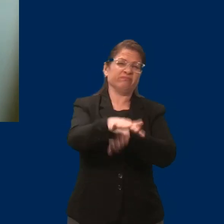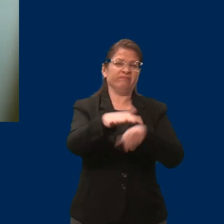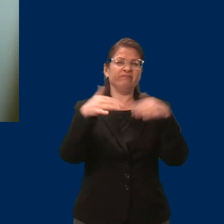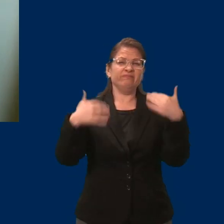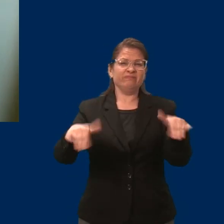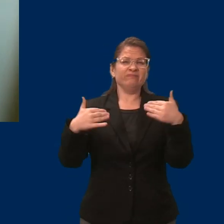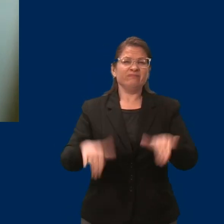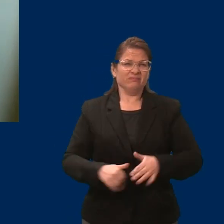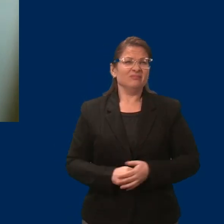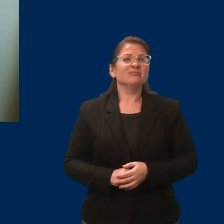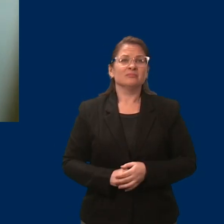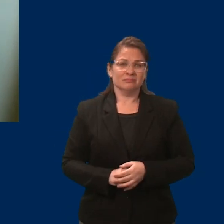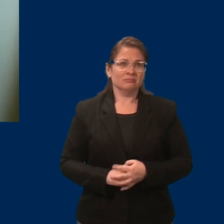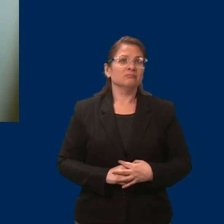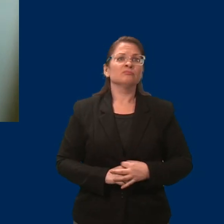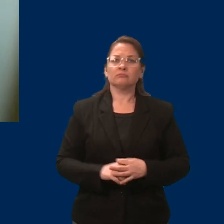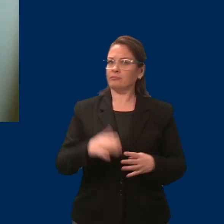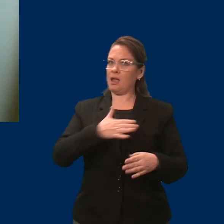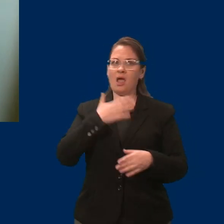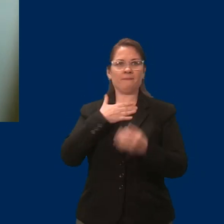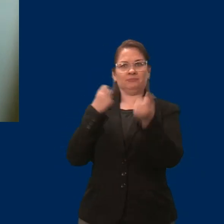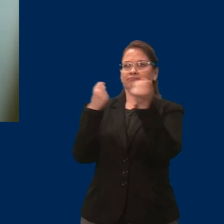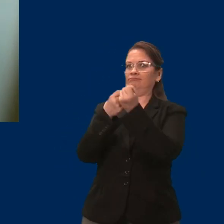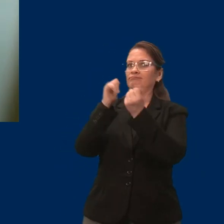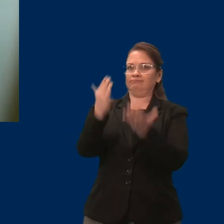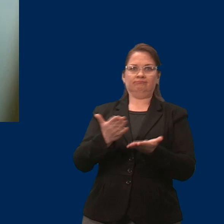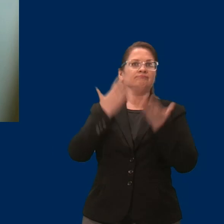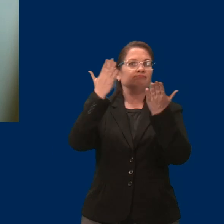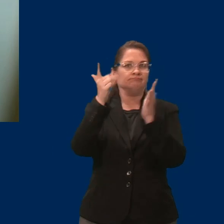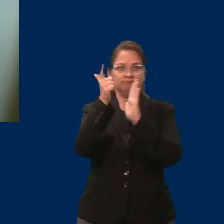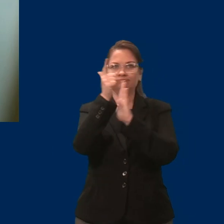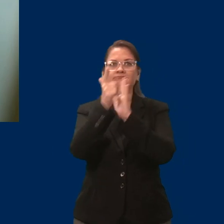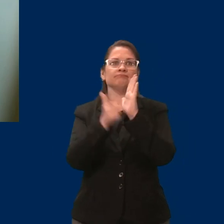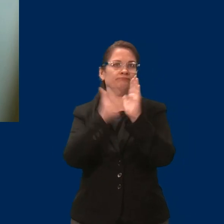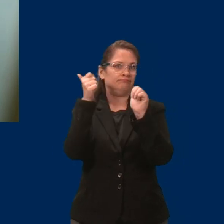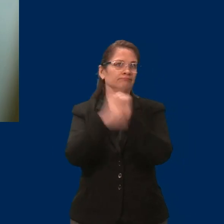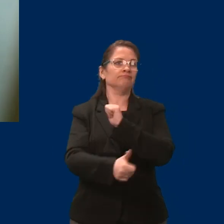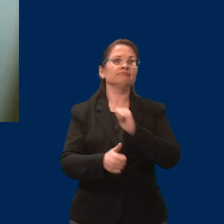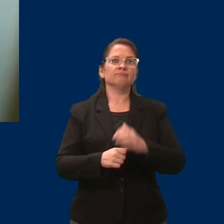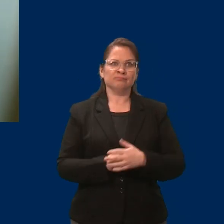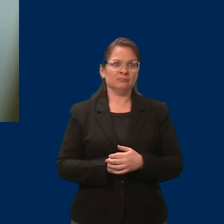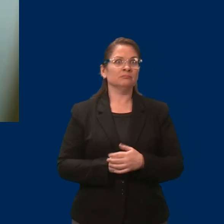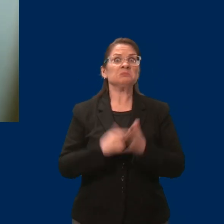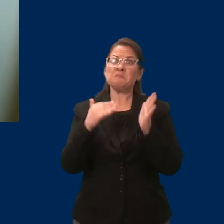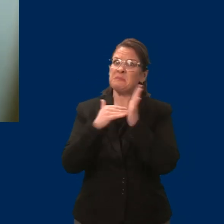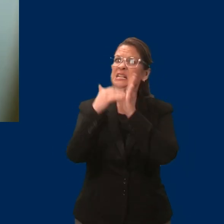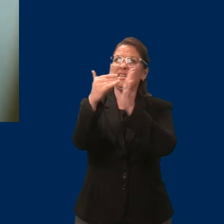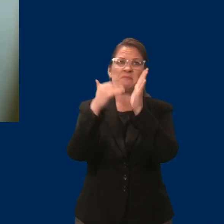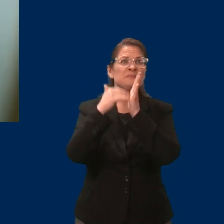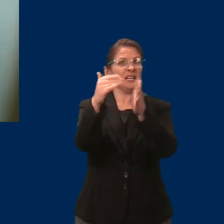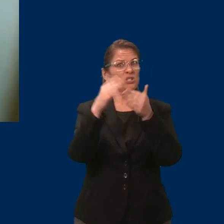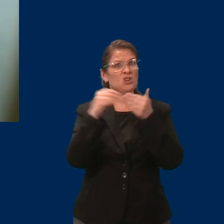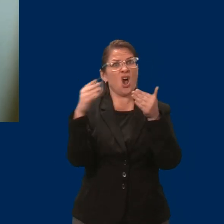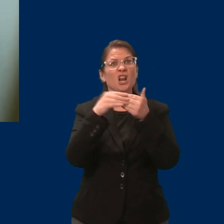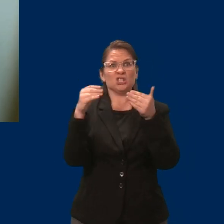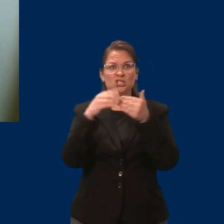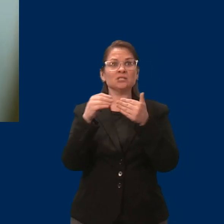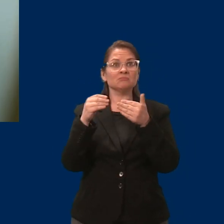What it did is it was about a billion dollars to raise the wages of workers in our long term